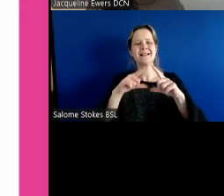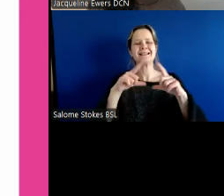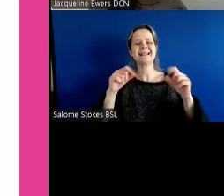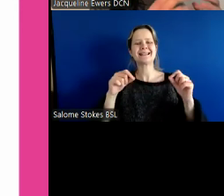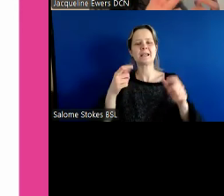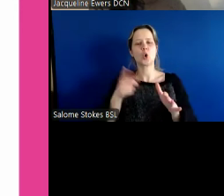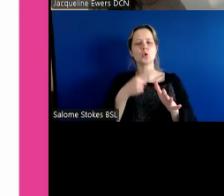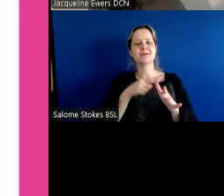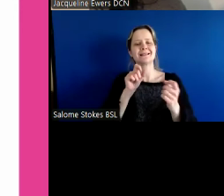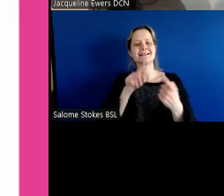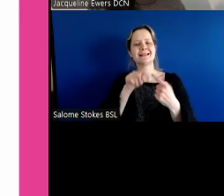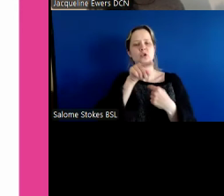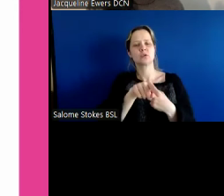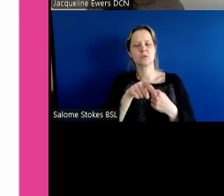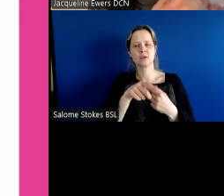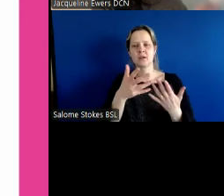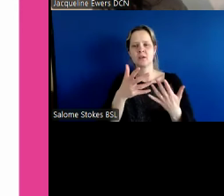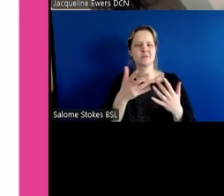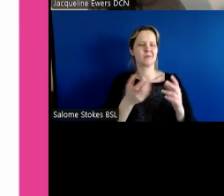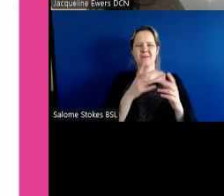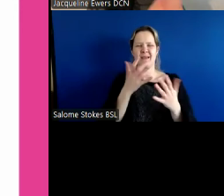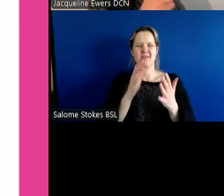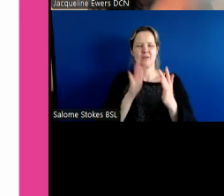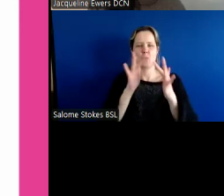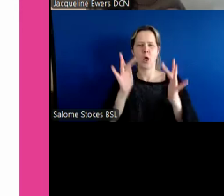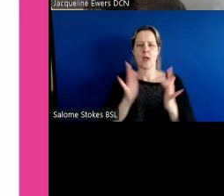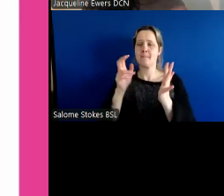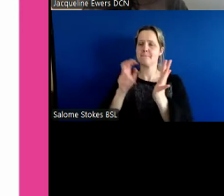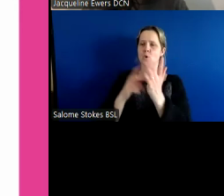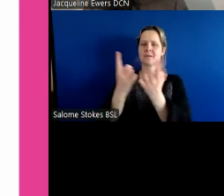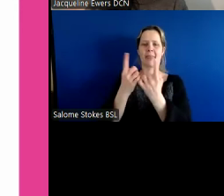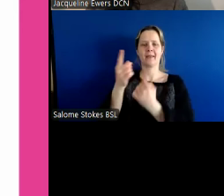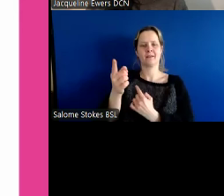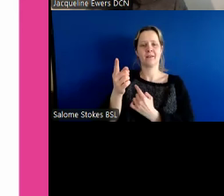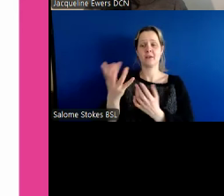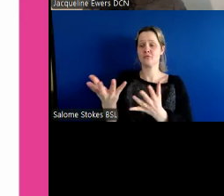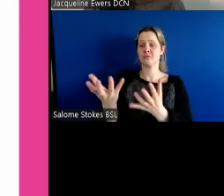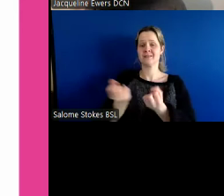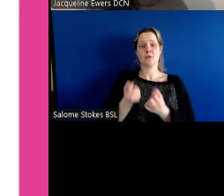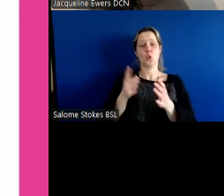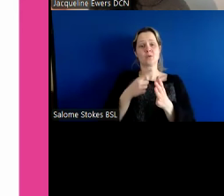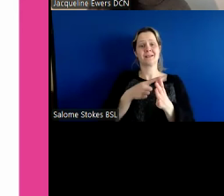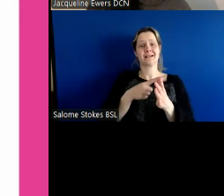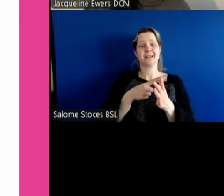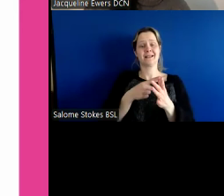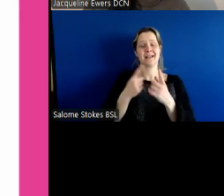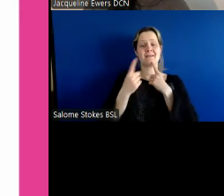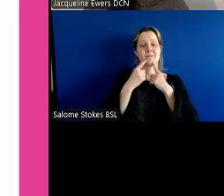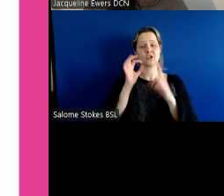where you book something or registered for something and you get the event details in emails that follow.